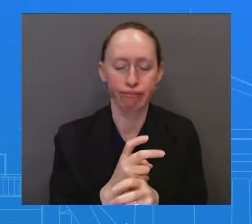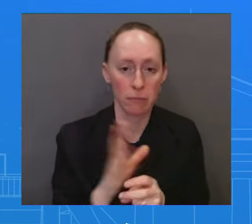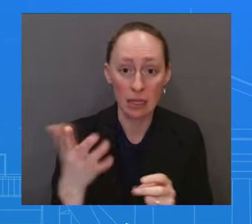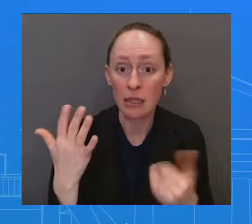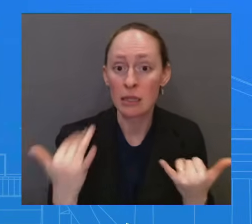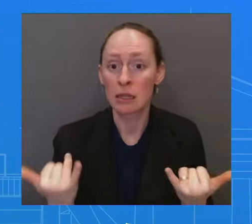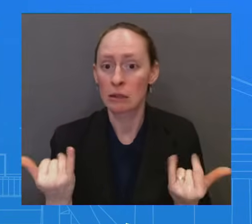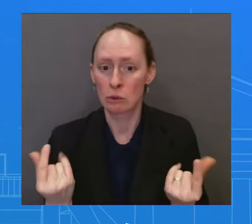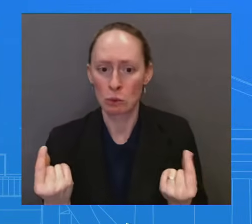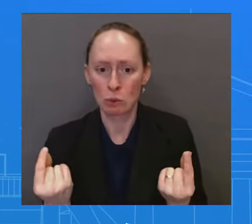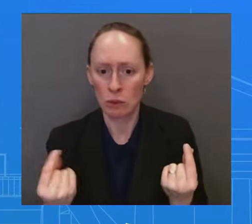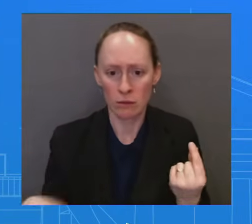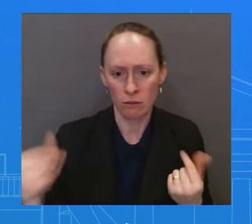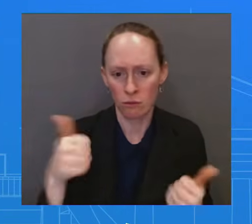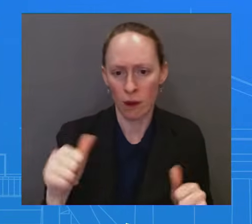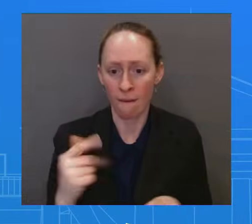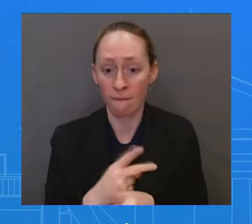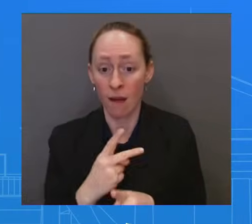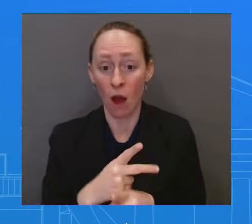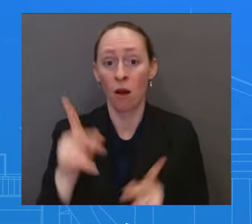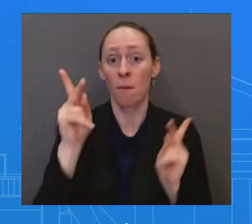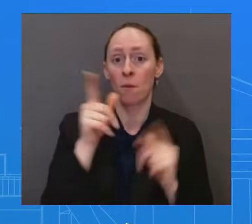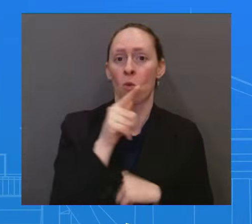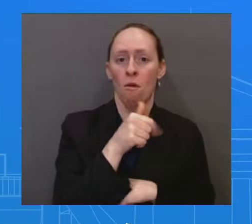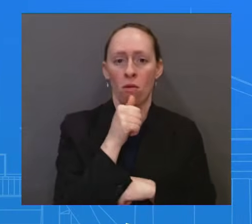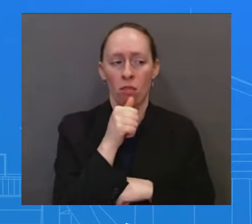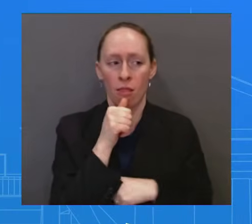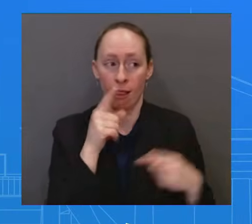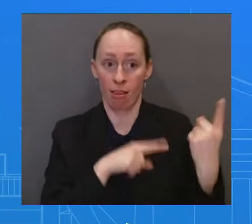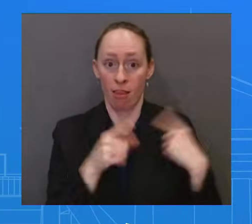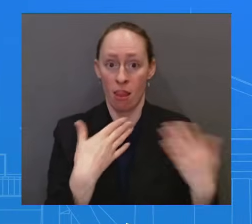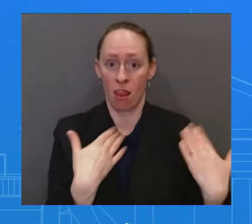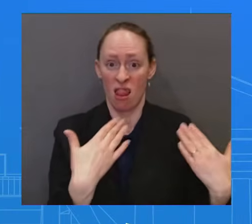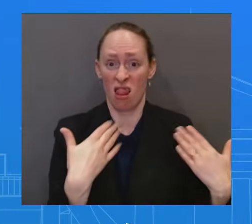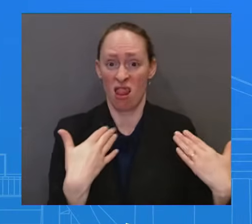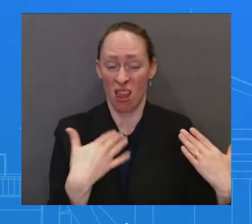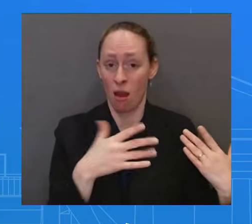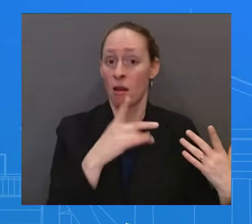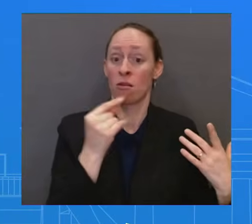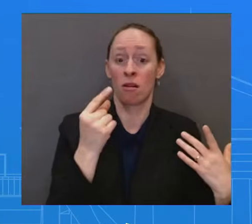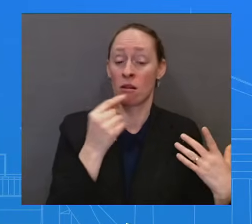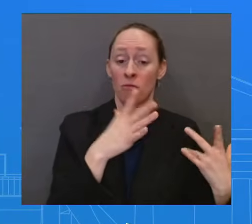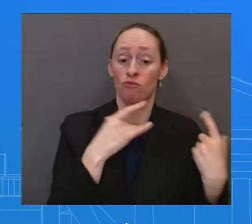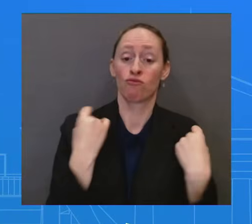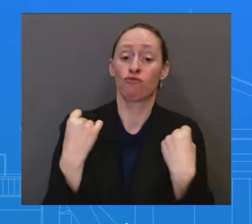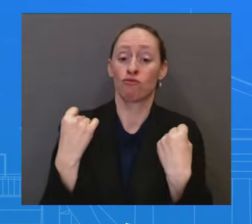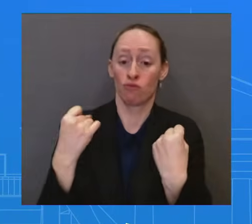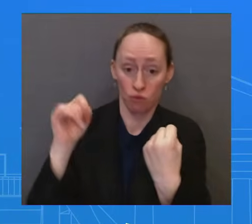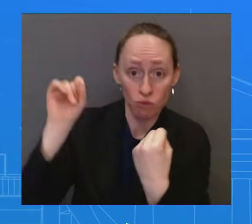that is making an impact on the border, is making an impact with this current surge? Mr. Kirby: Well, one of the things that we --